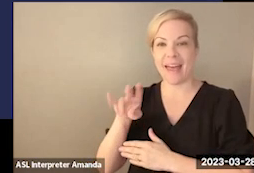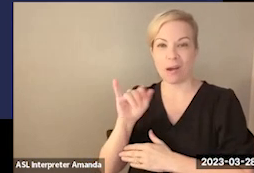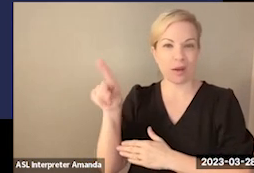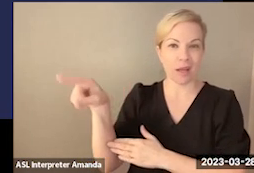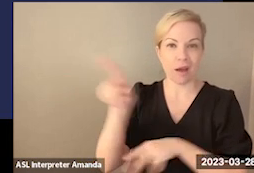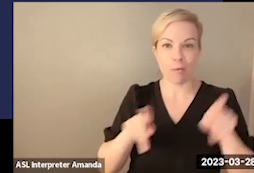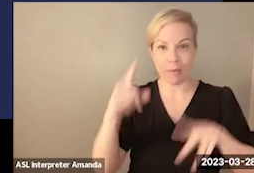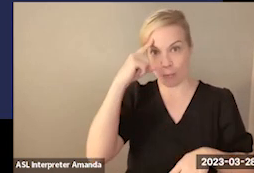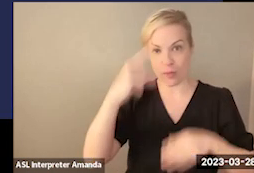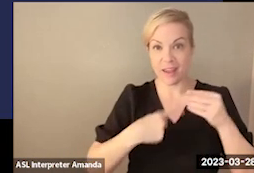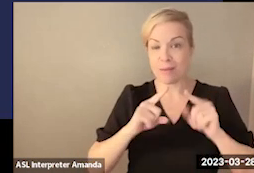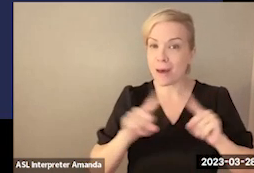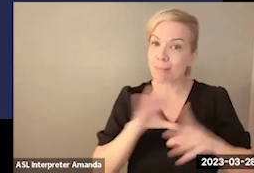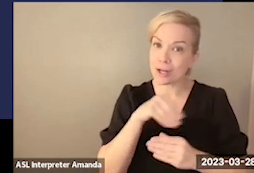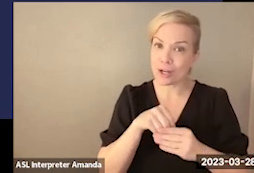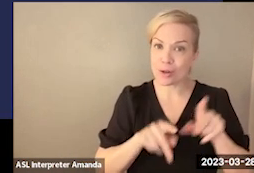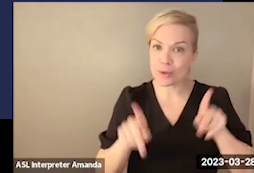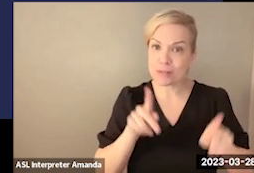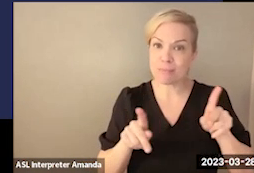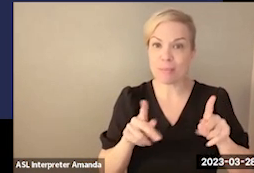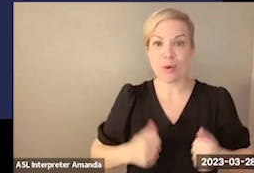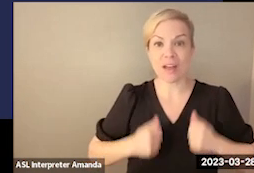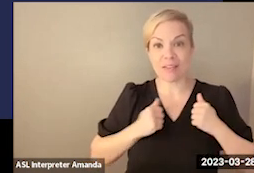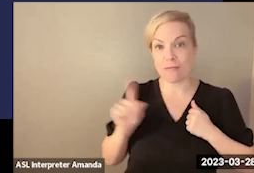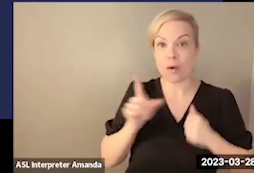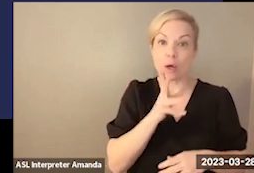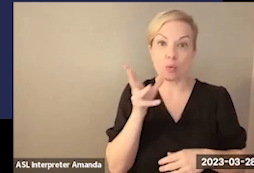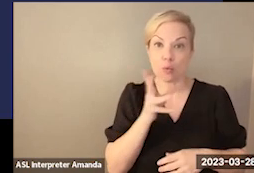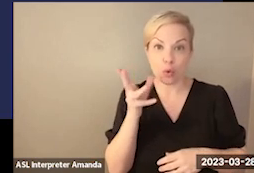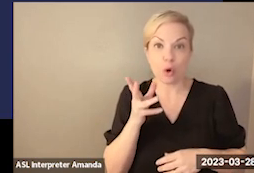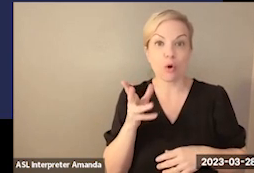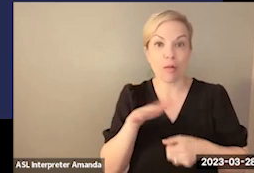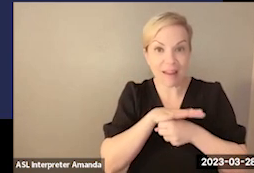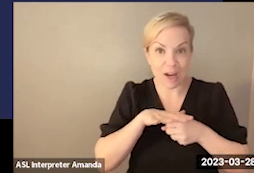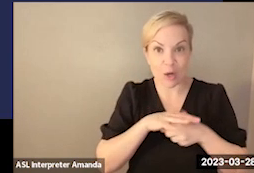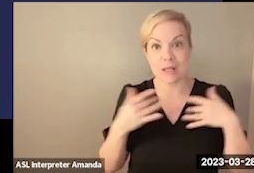Debbie Stine, Science & Technology Policy Academy: that it also means people who live in rural areas and people who